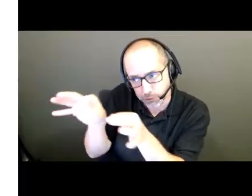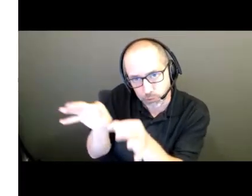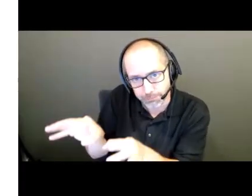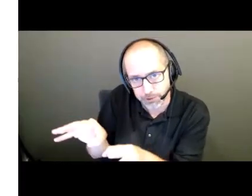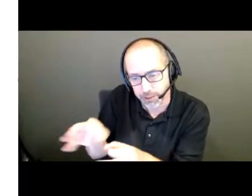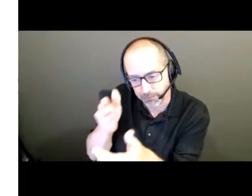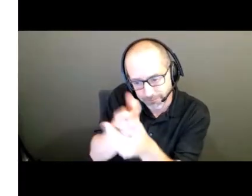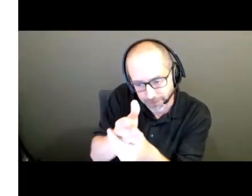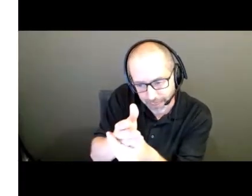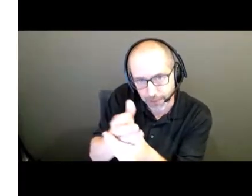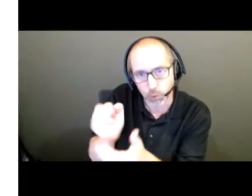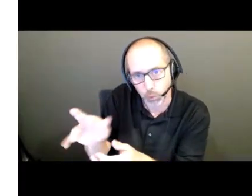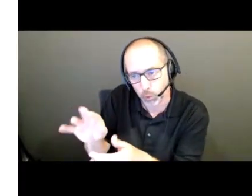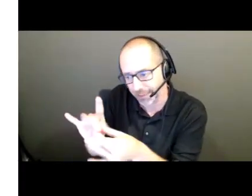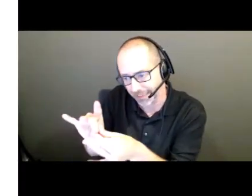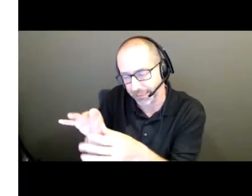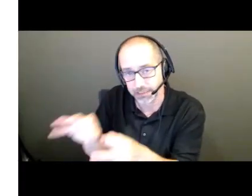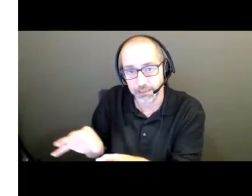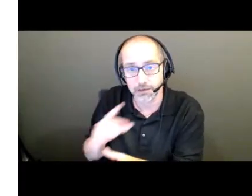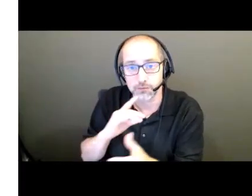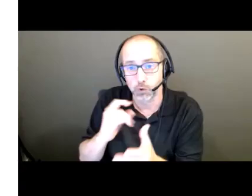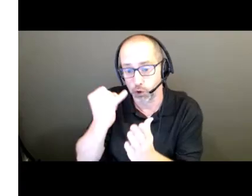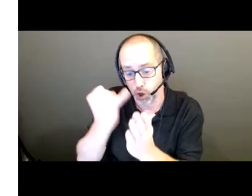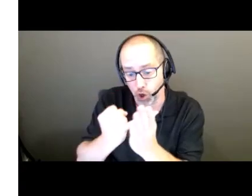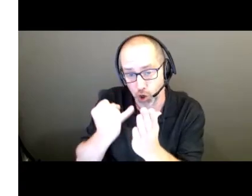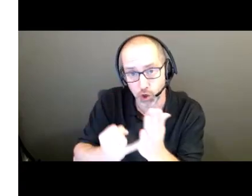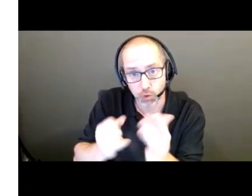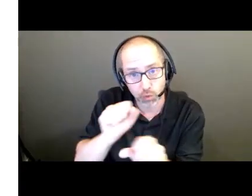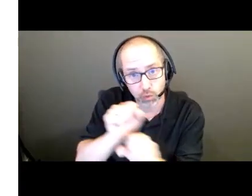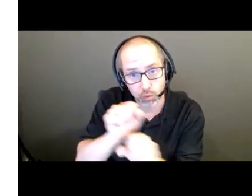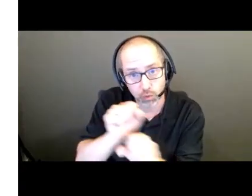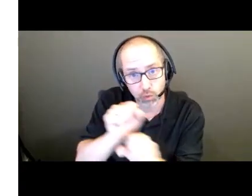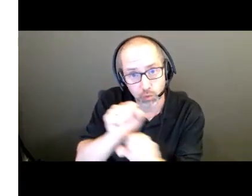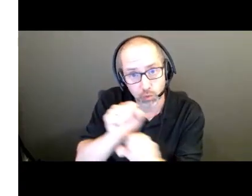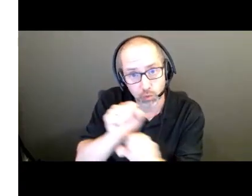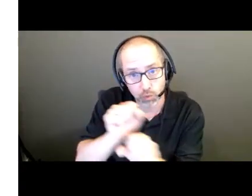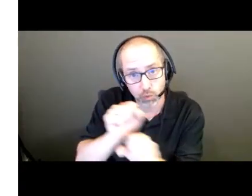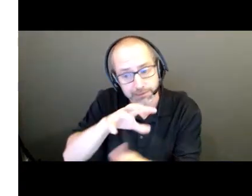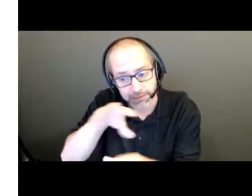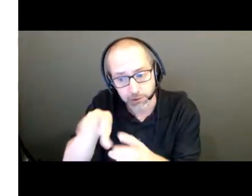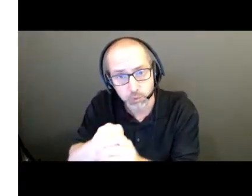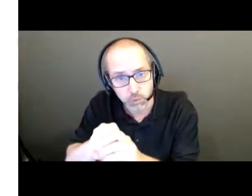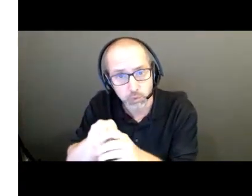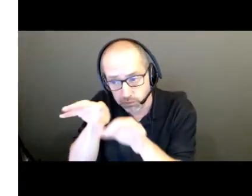For artistic works, you must also include relevant details such as the title,